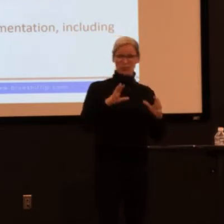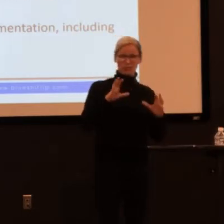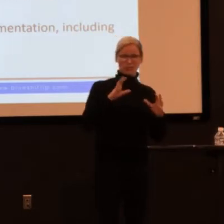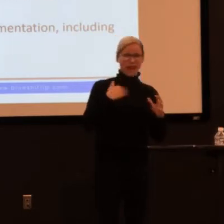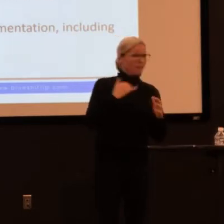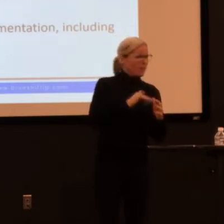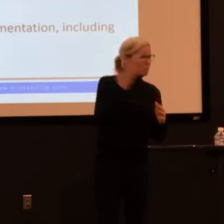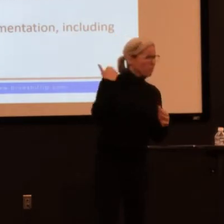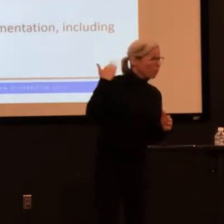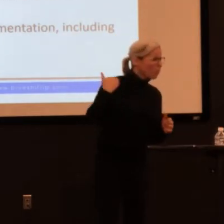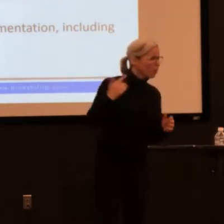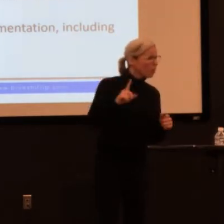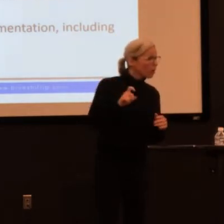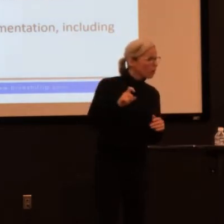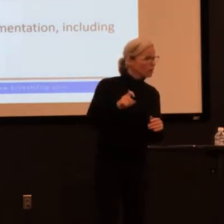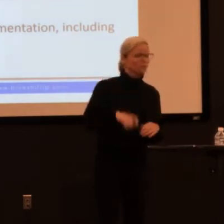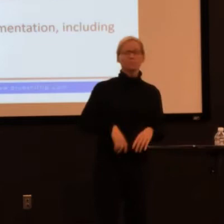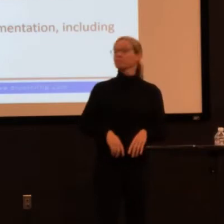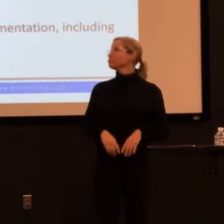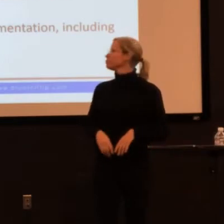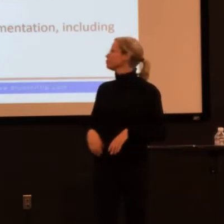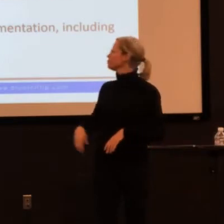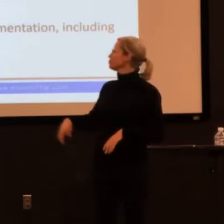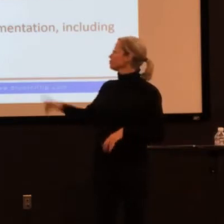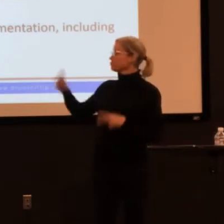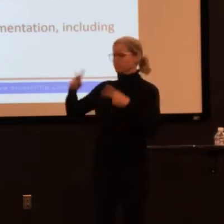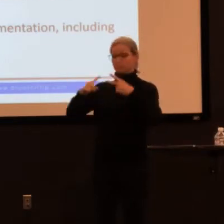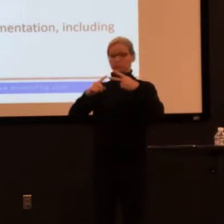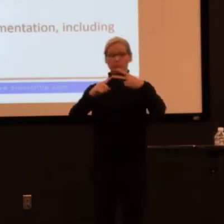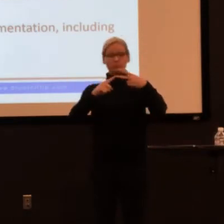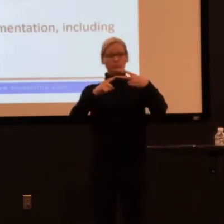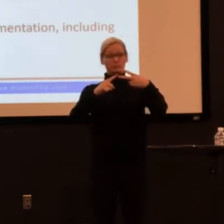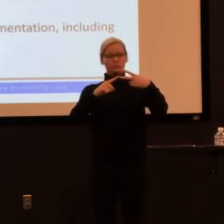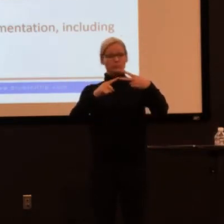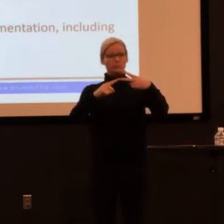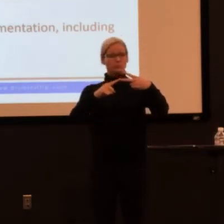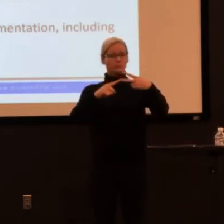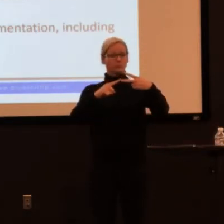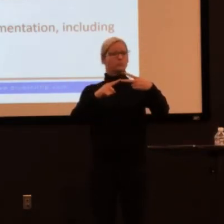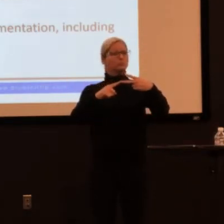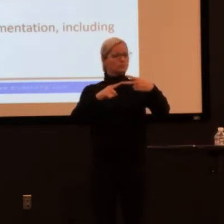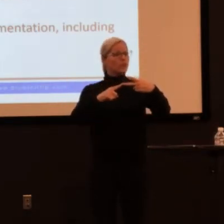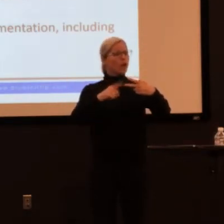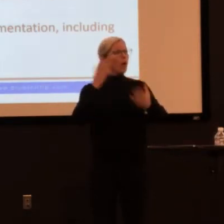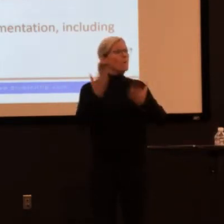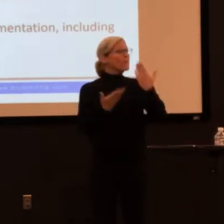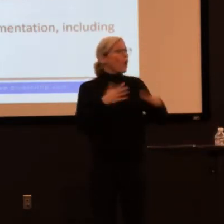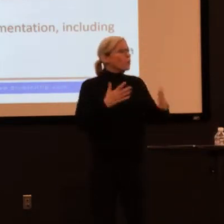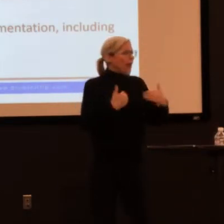That might take the form of the second question but it does something that was done before like catch mice